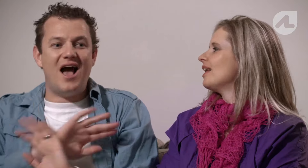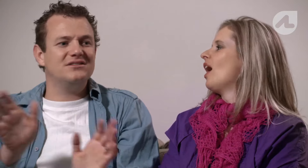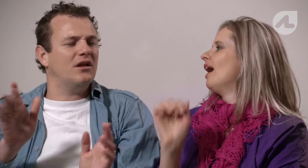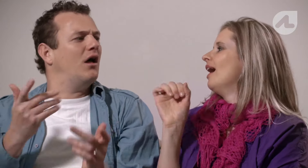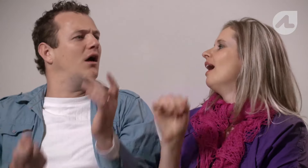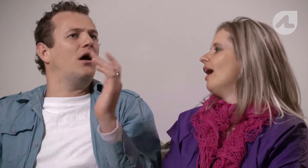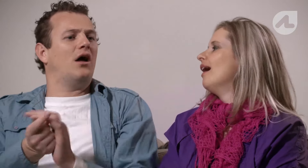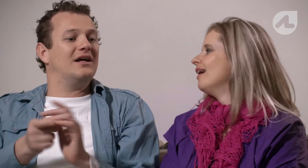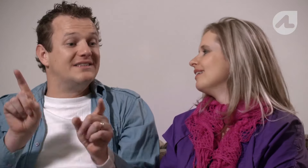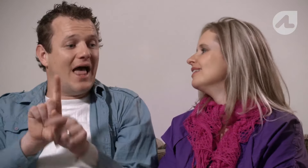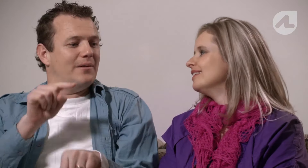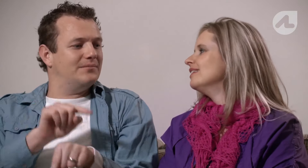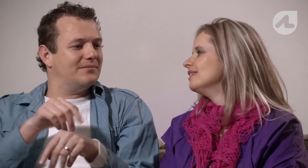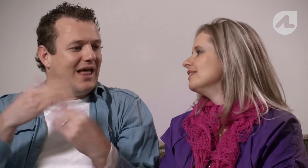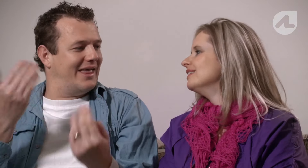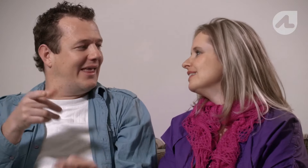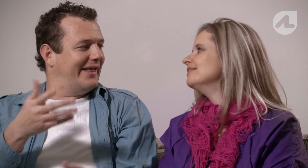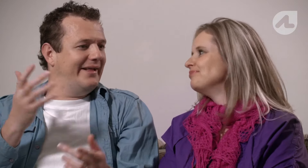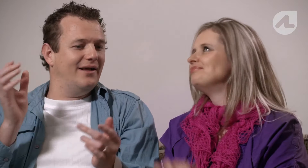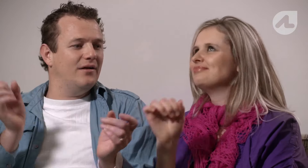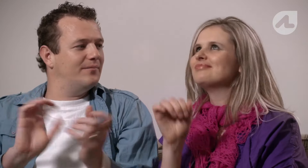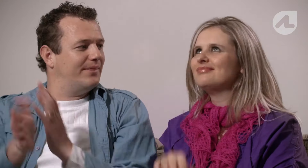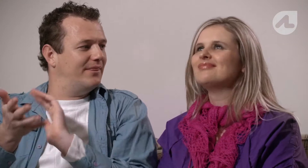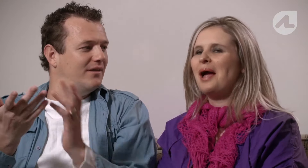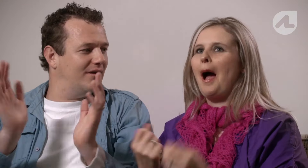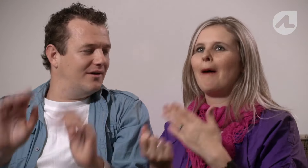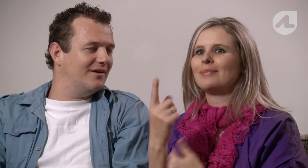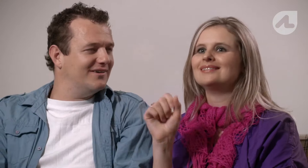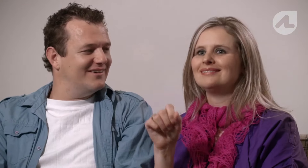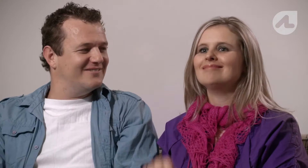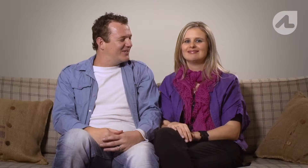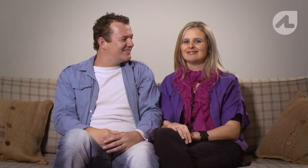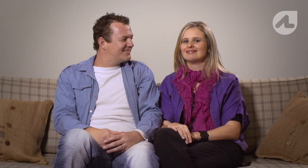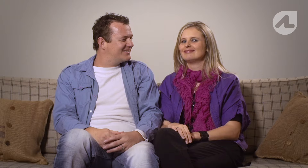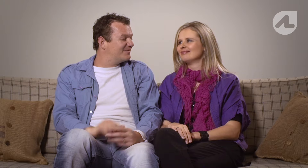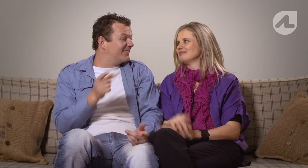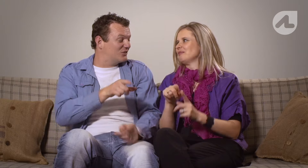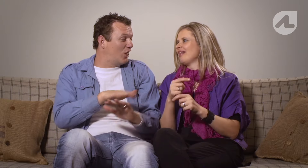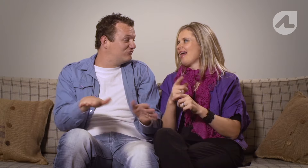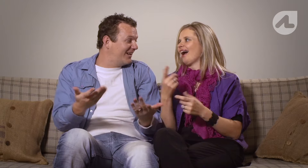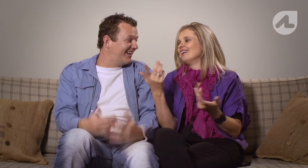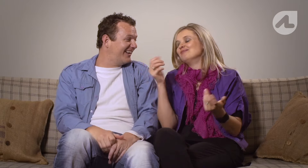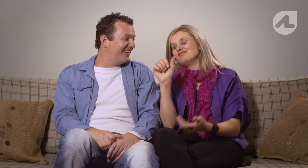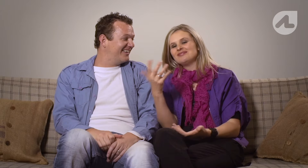but later on it's a bomb site! Yeah, yeah. Yeah, we asked for it didn't we? It happens all the time!